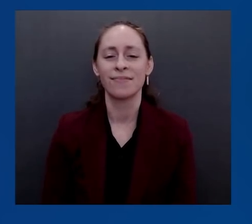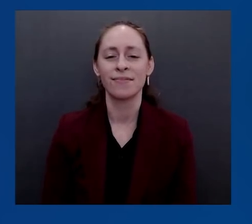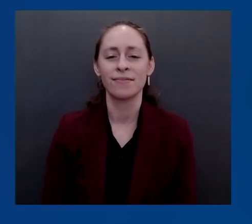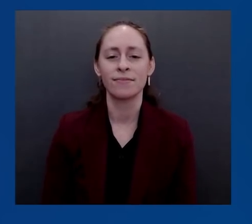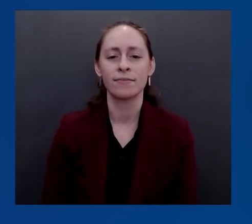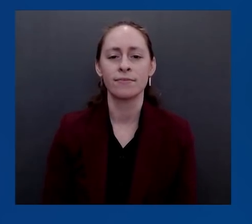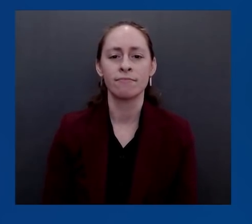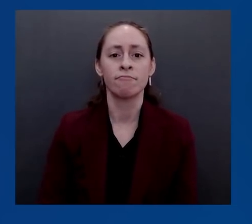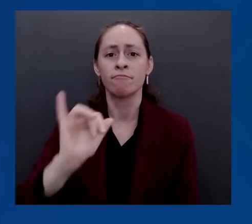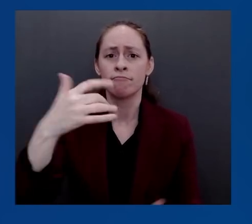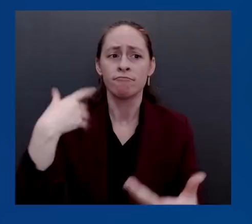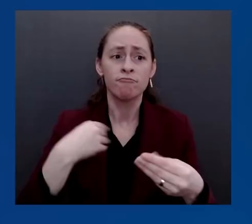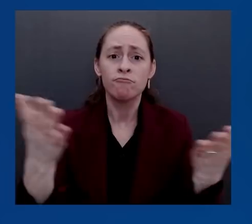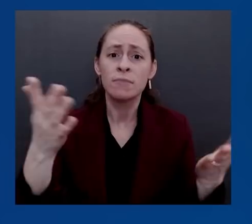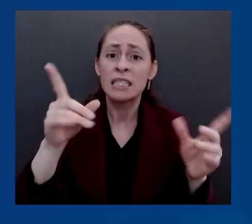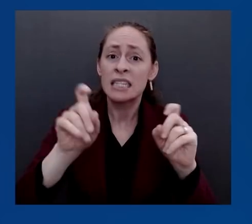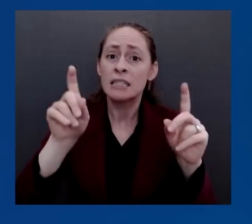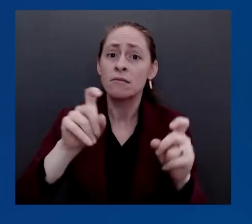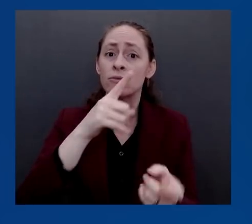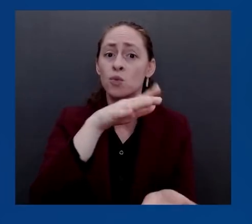and made rapid tests free through all private insurers.